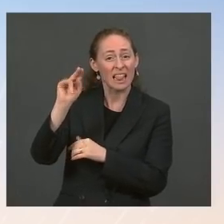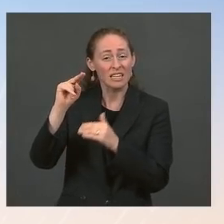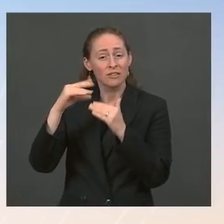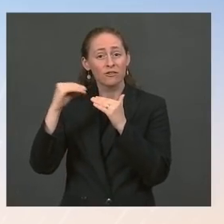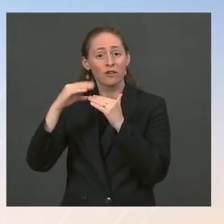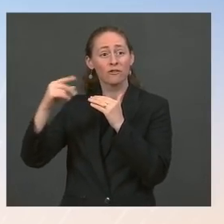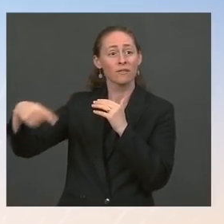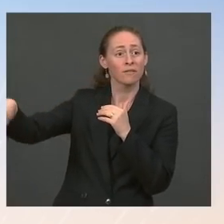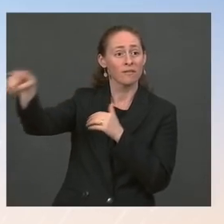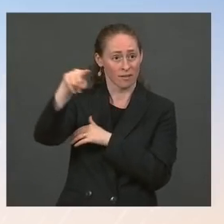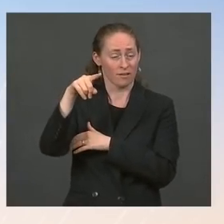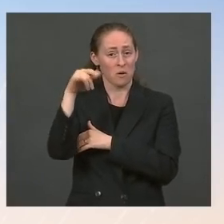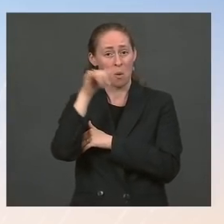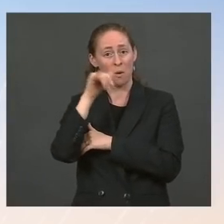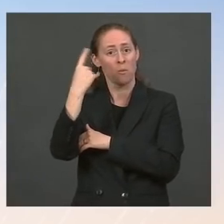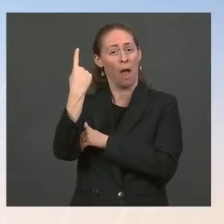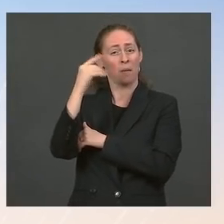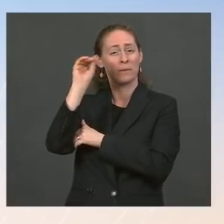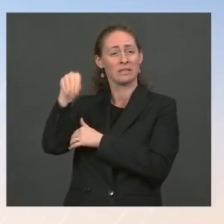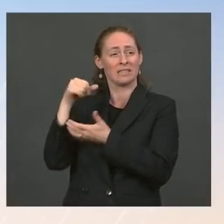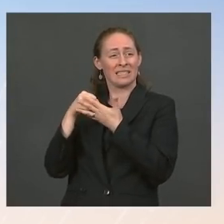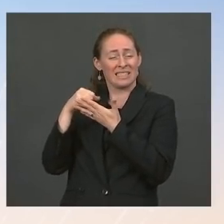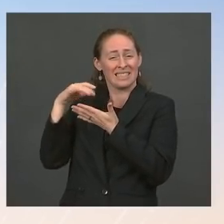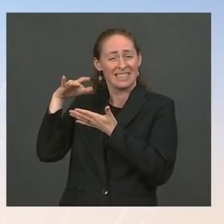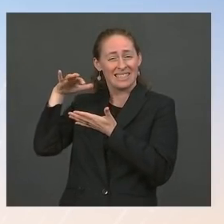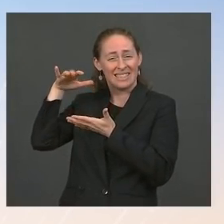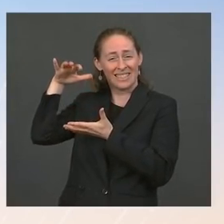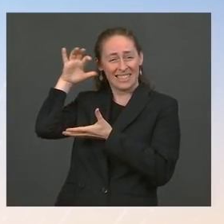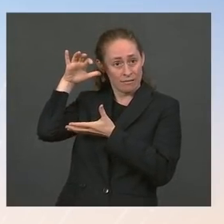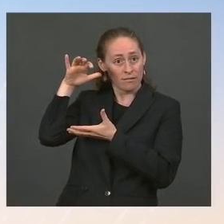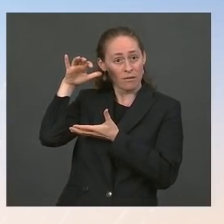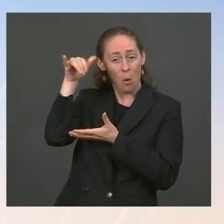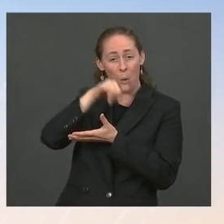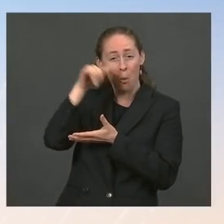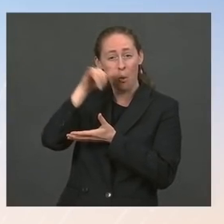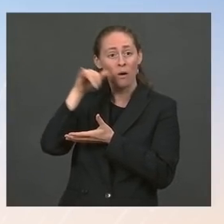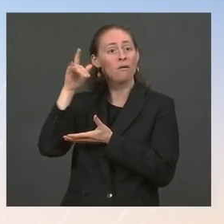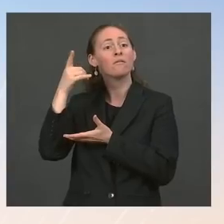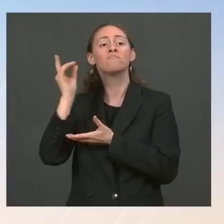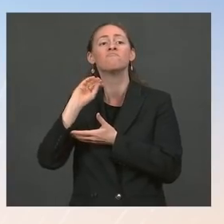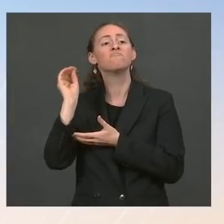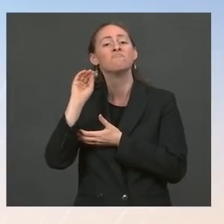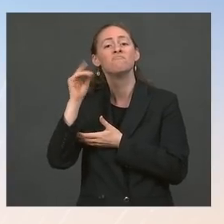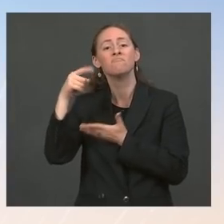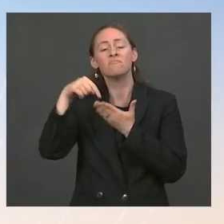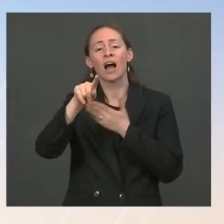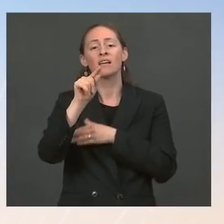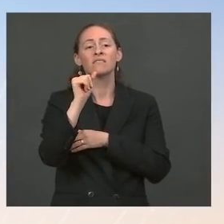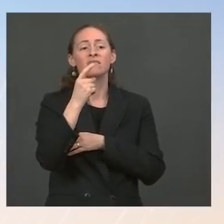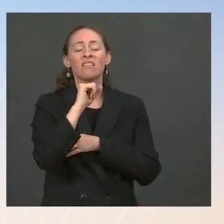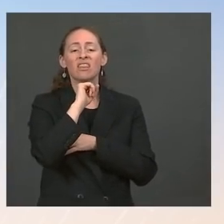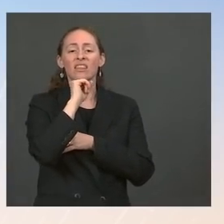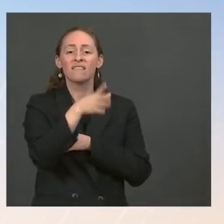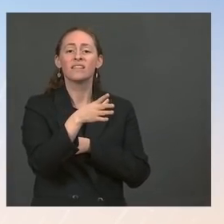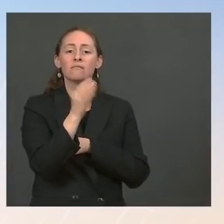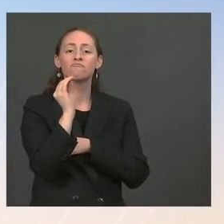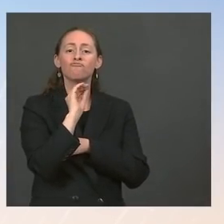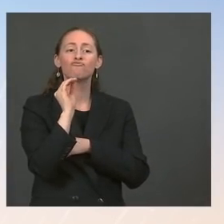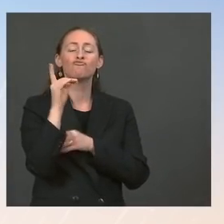is about preventing high-income individuals who are not typical wage earners, meaning they don't get paid through standard payroll -- W-2s.